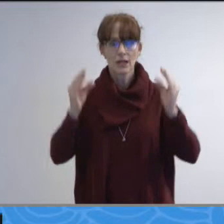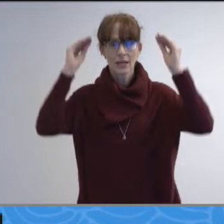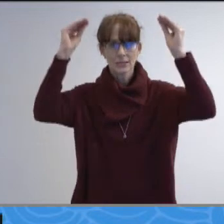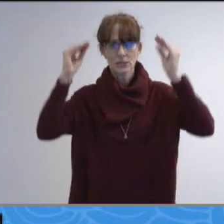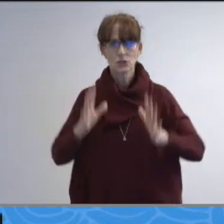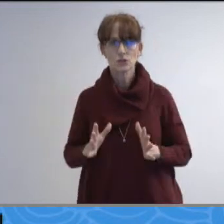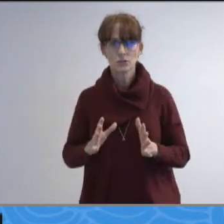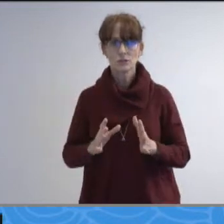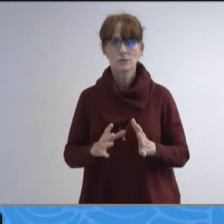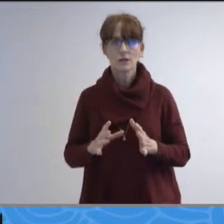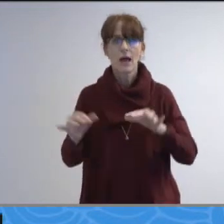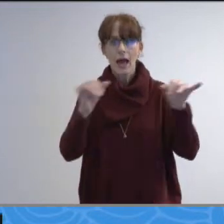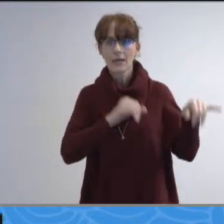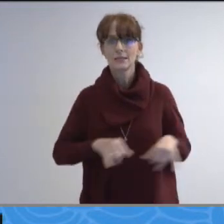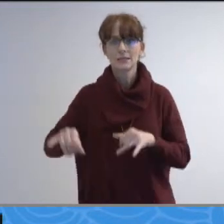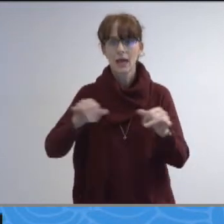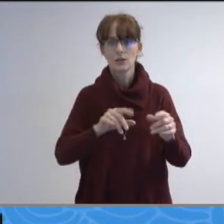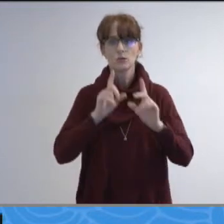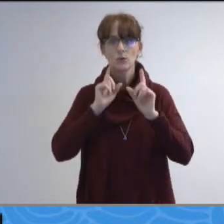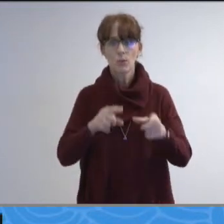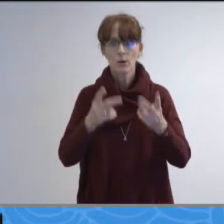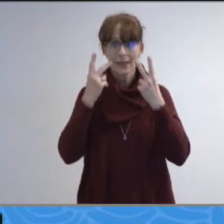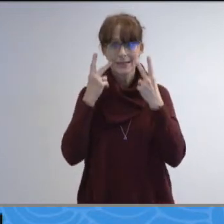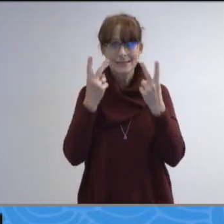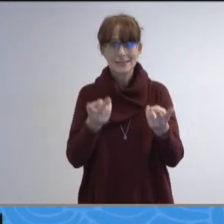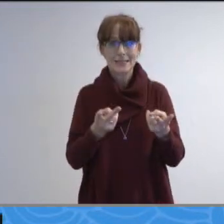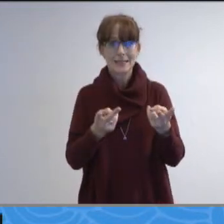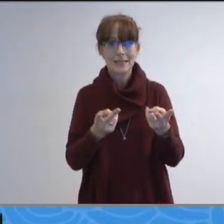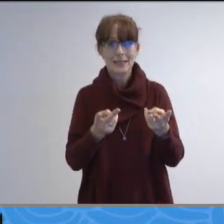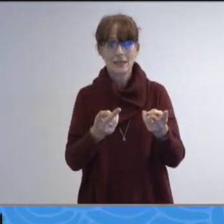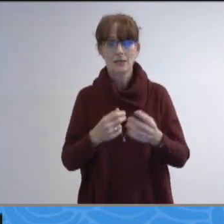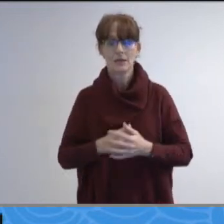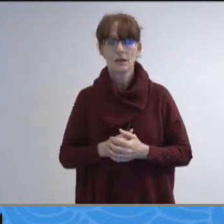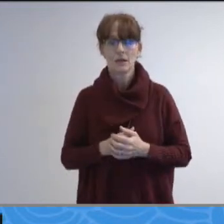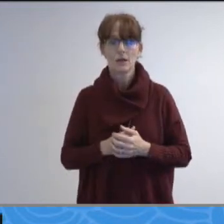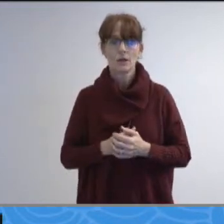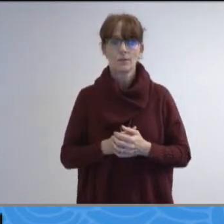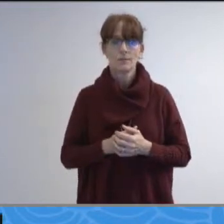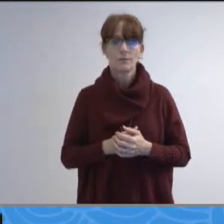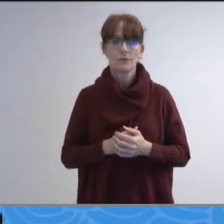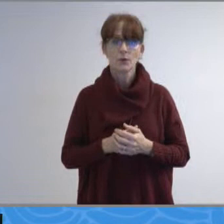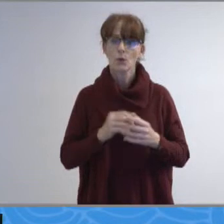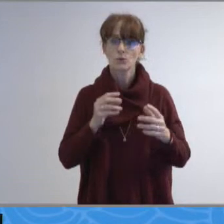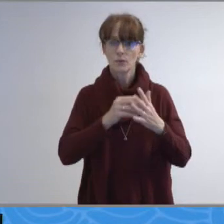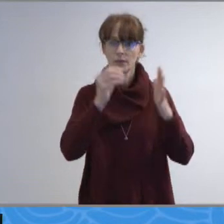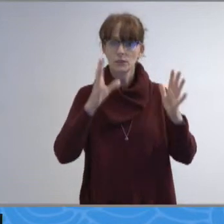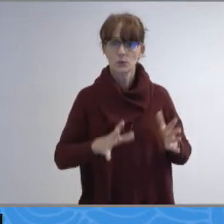and there is actually a standards report that they can see where it actually goes through their students or their classes and aligned